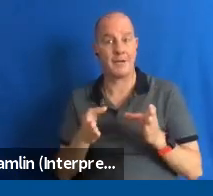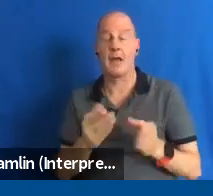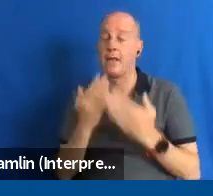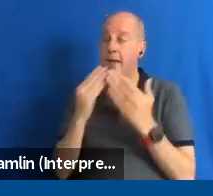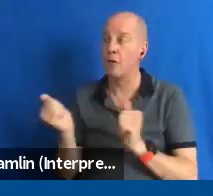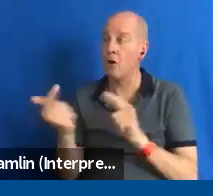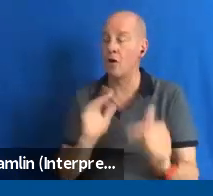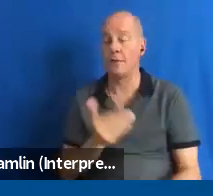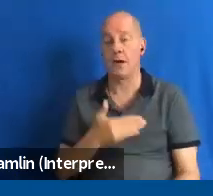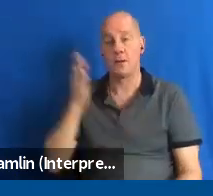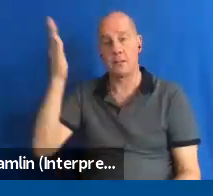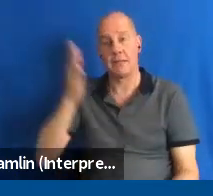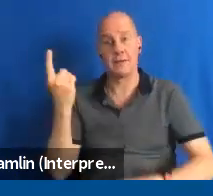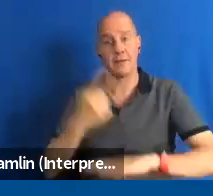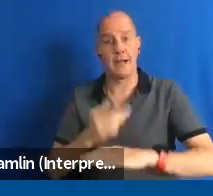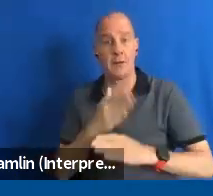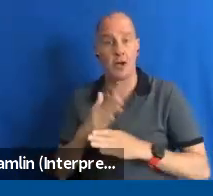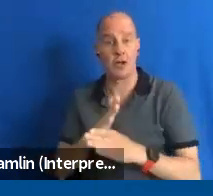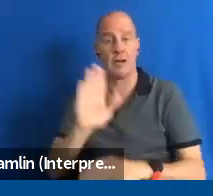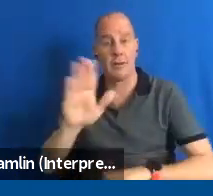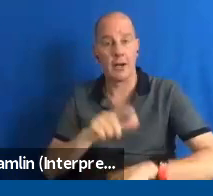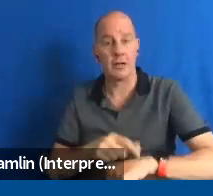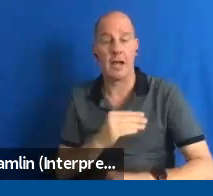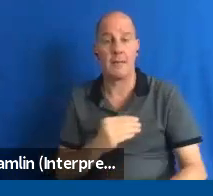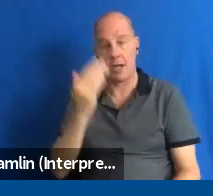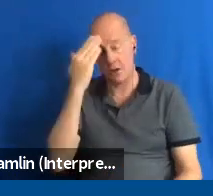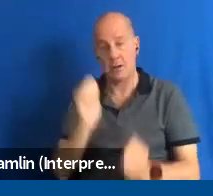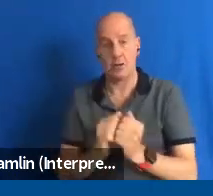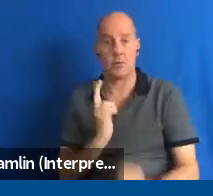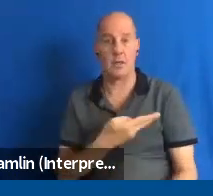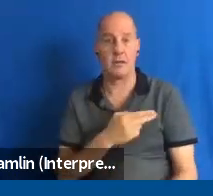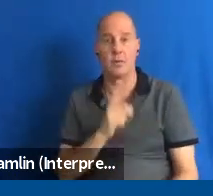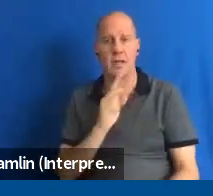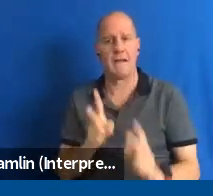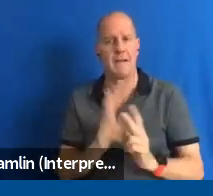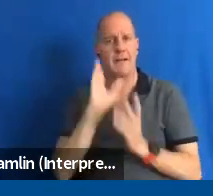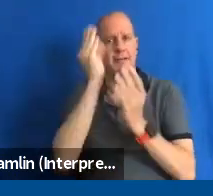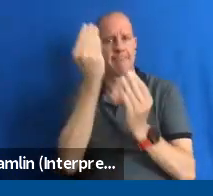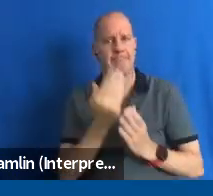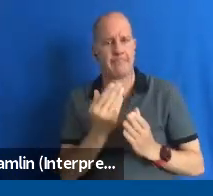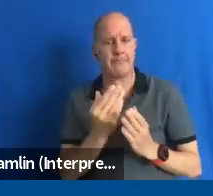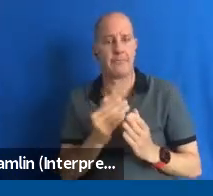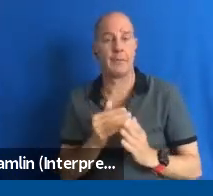their time and knowledge with us. It's a very informative session. A reminder that today's